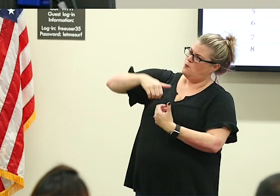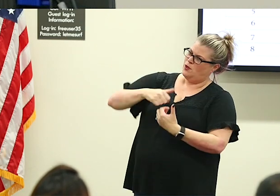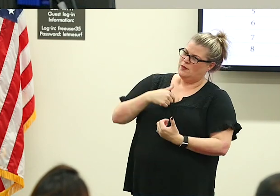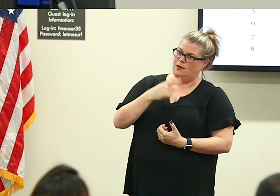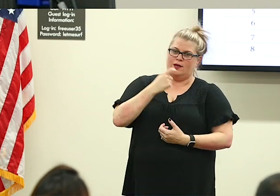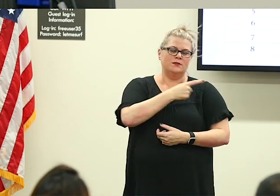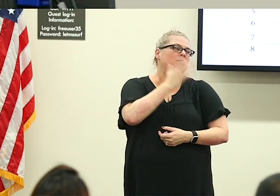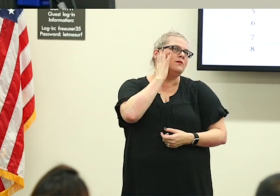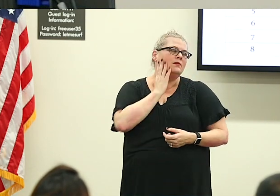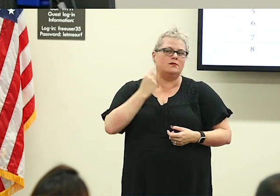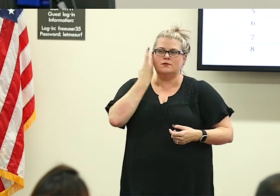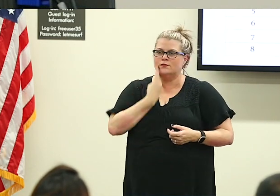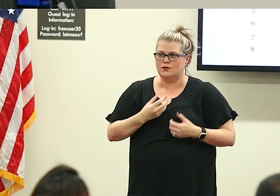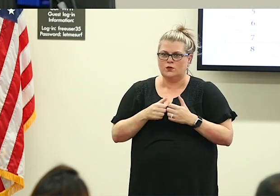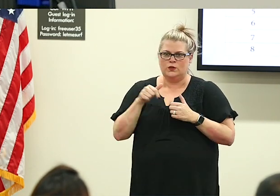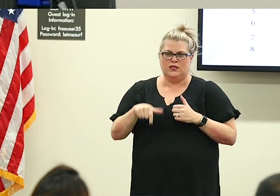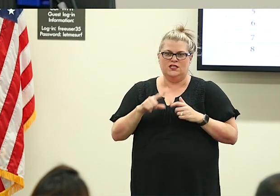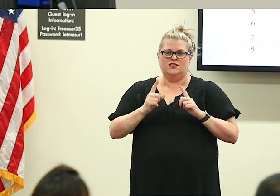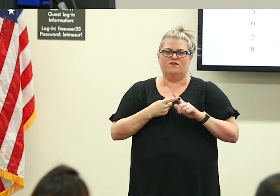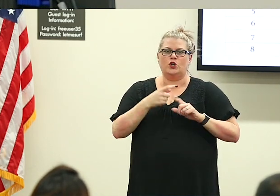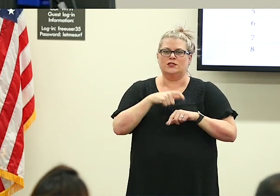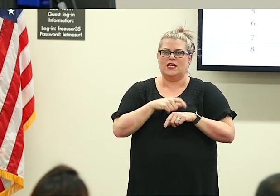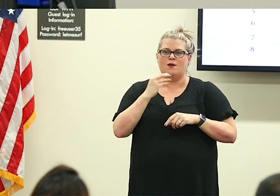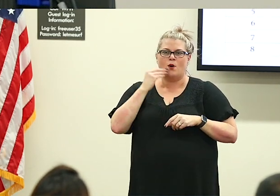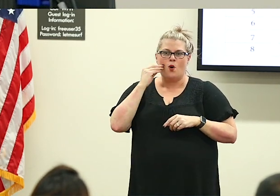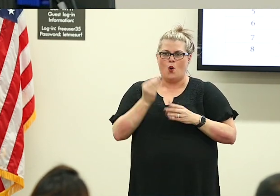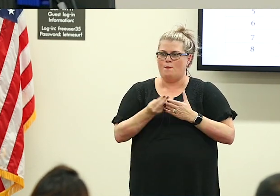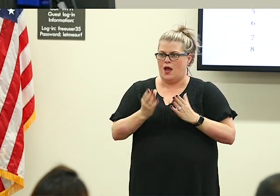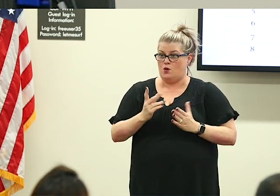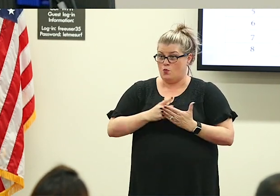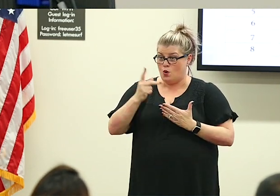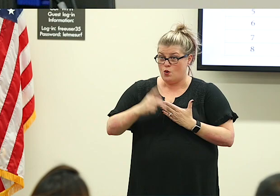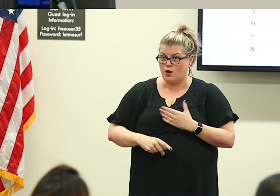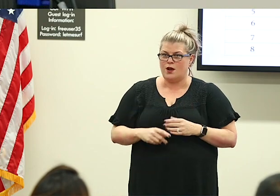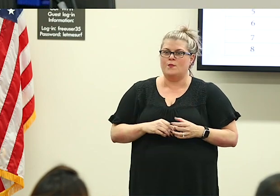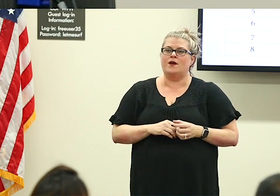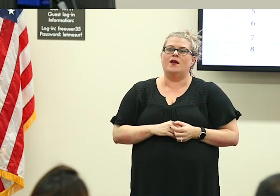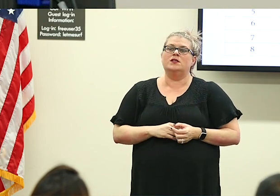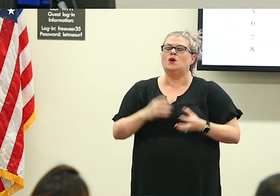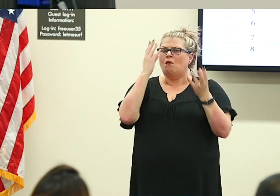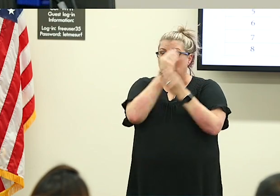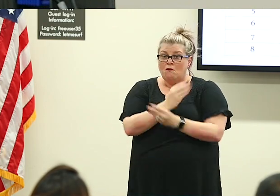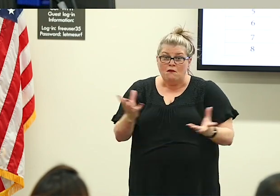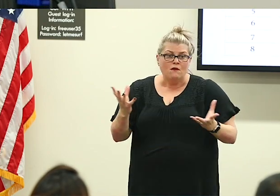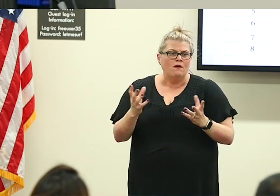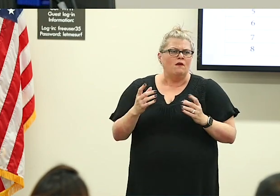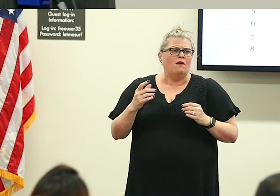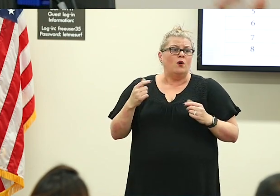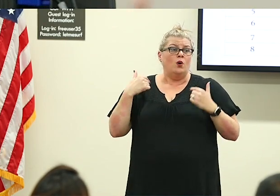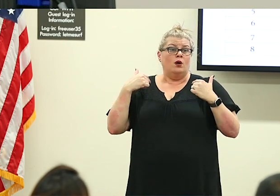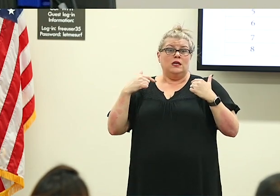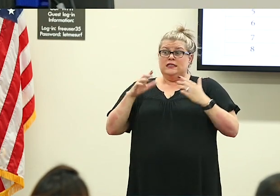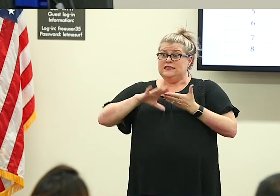Habitat for Humanity first time home buyers program. I just want to let you know that, it is in no way that the city is endorsing